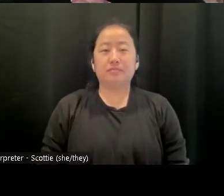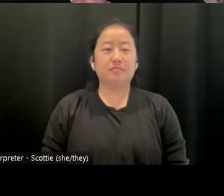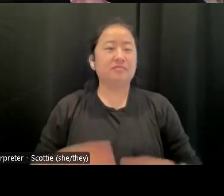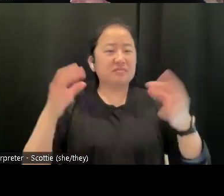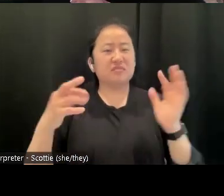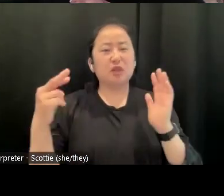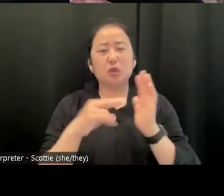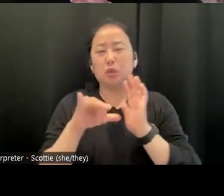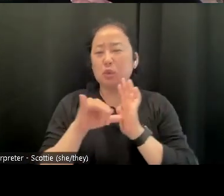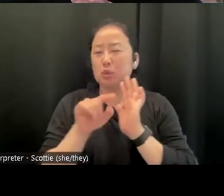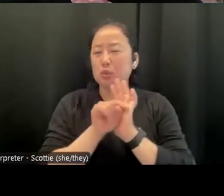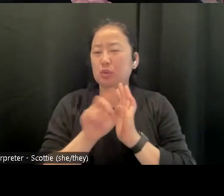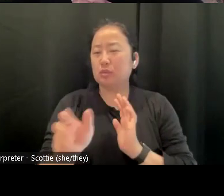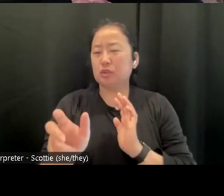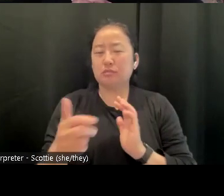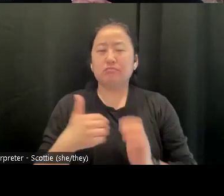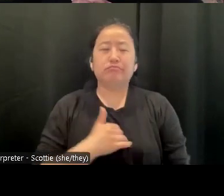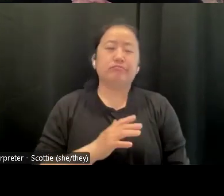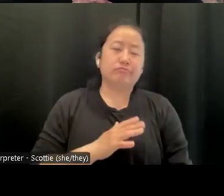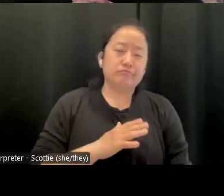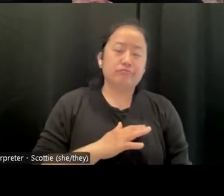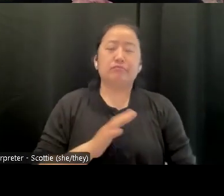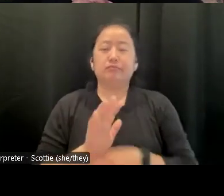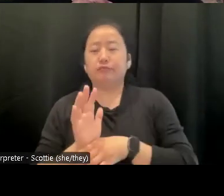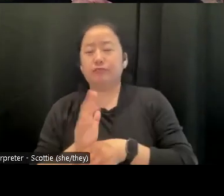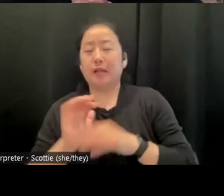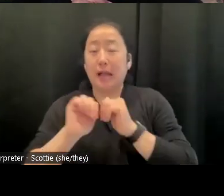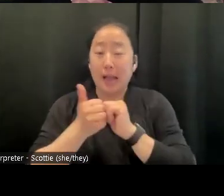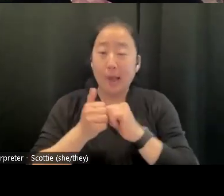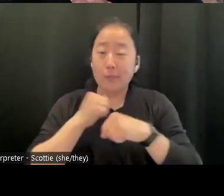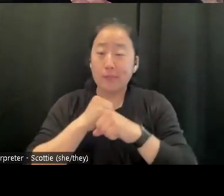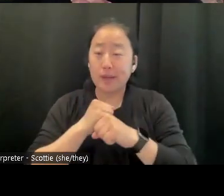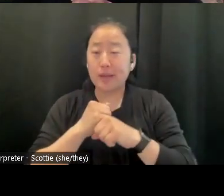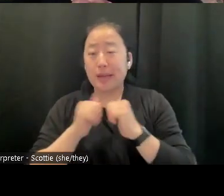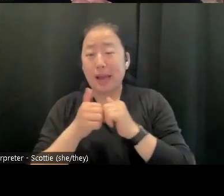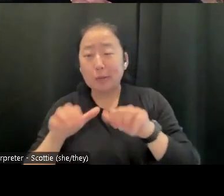We have a lot of cool videos and how-to videos and stuff on our YouTube as well, and please friend us